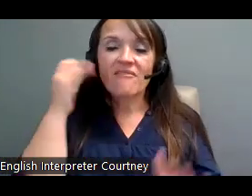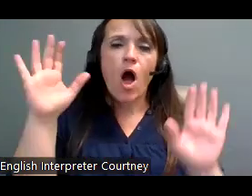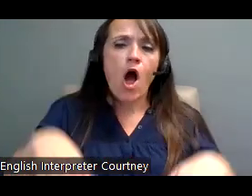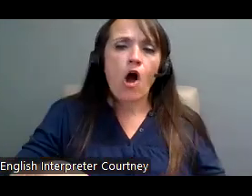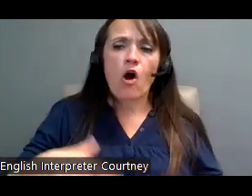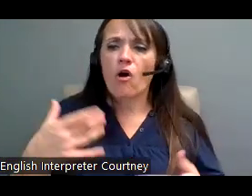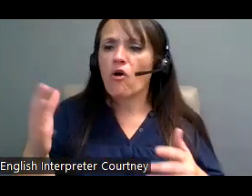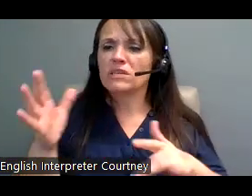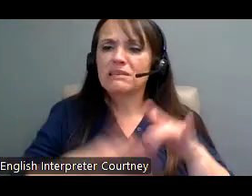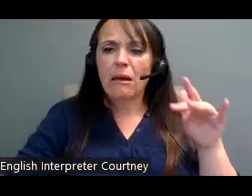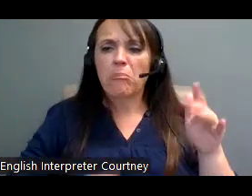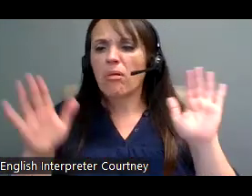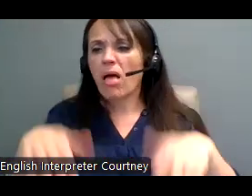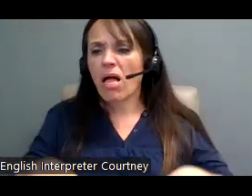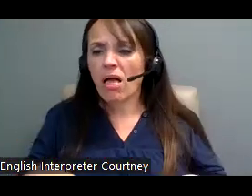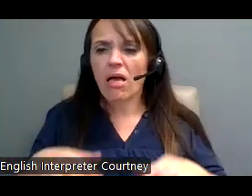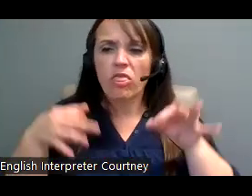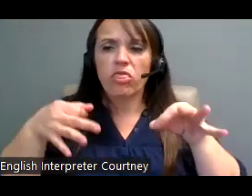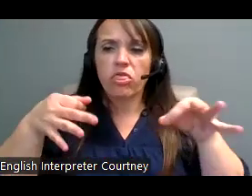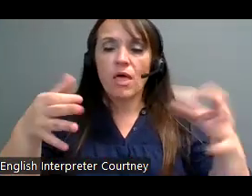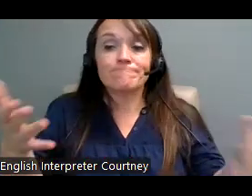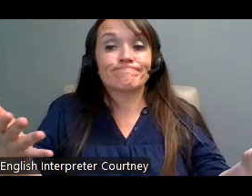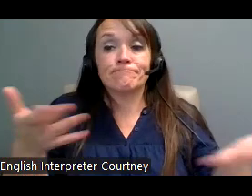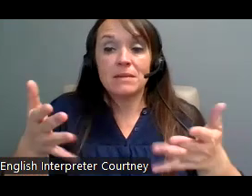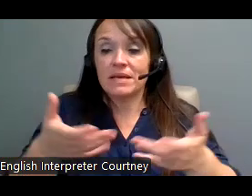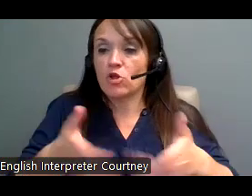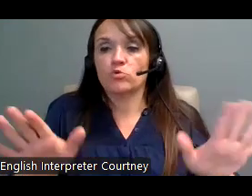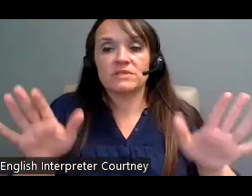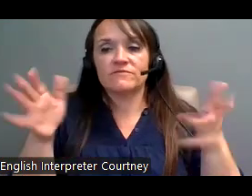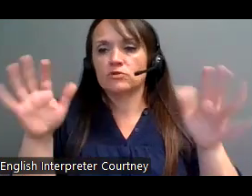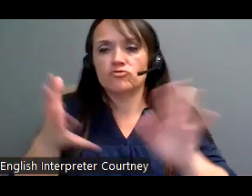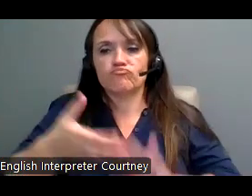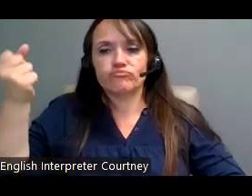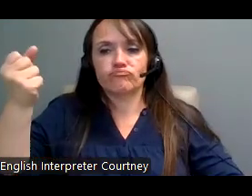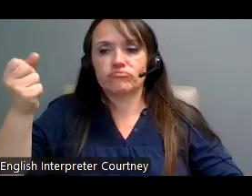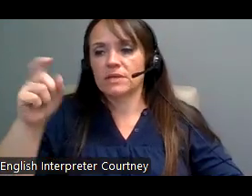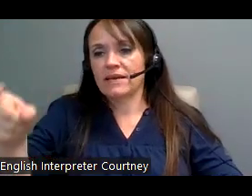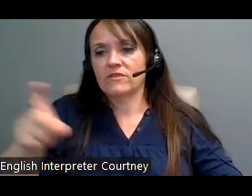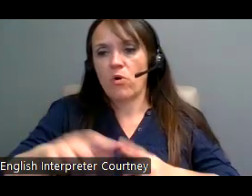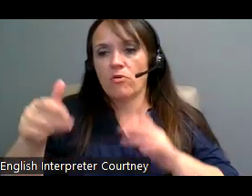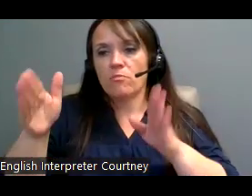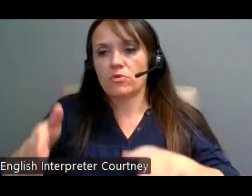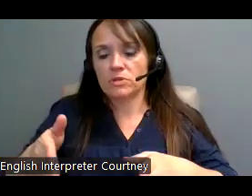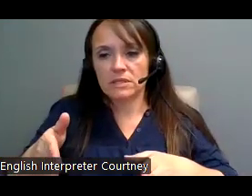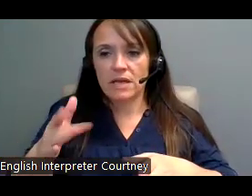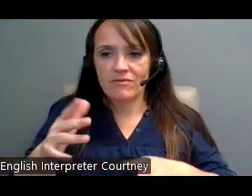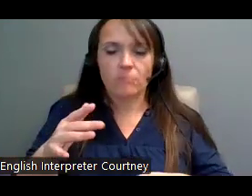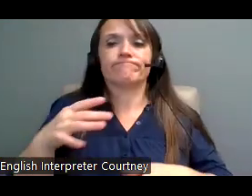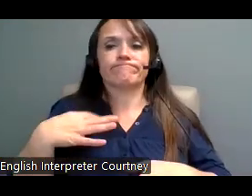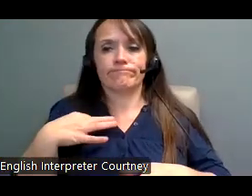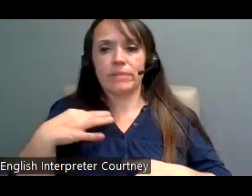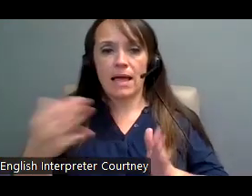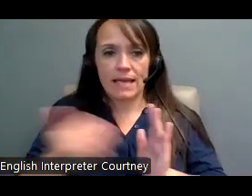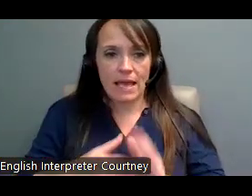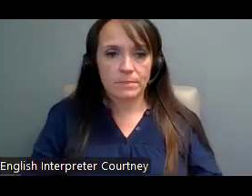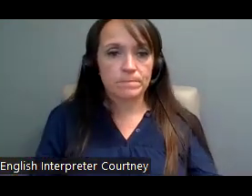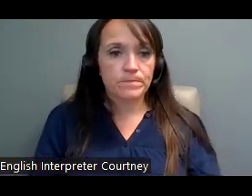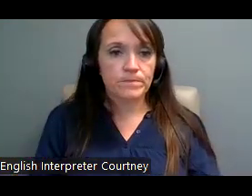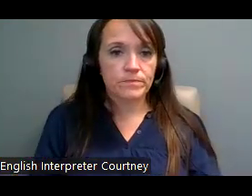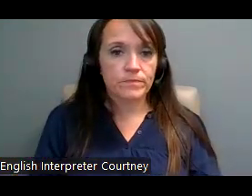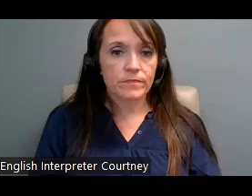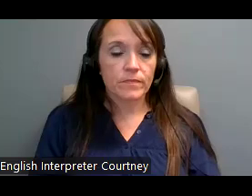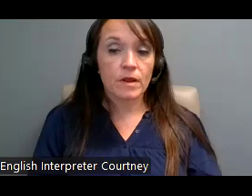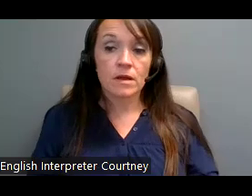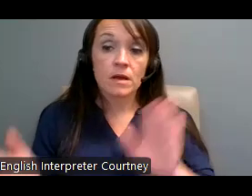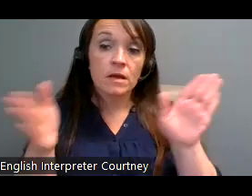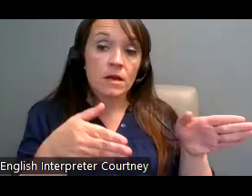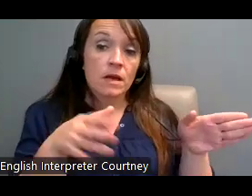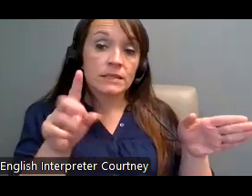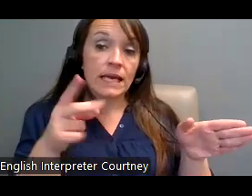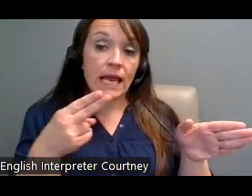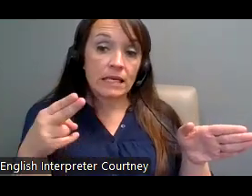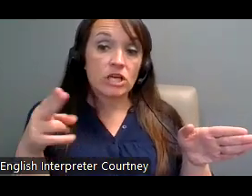slot and you may have to actually reapply. To apply for the DHHS operated waivers,